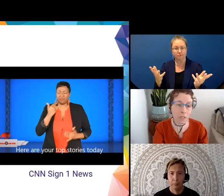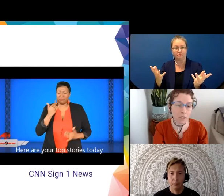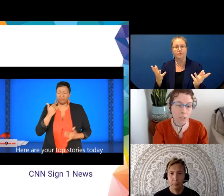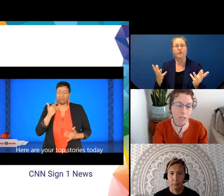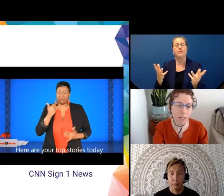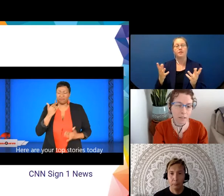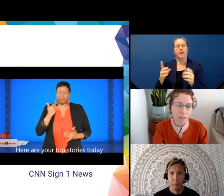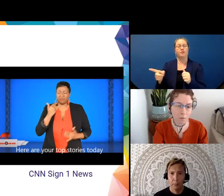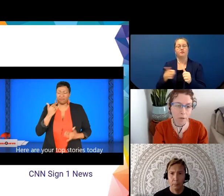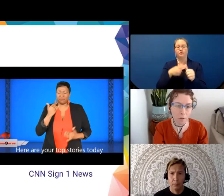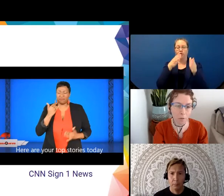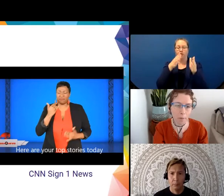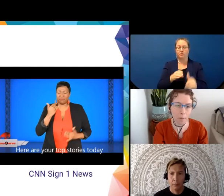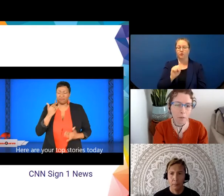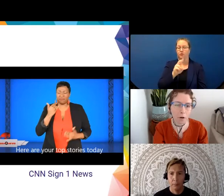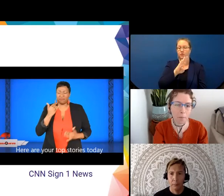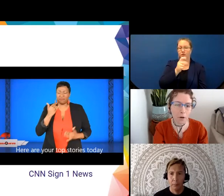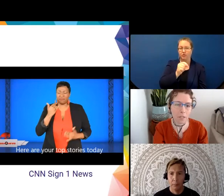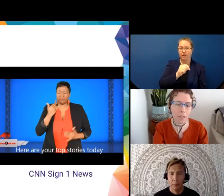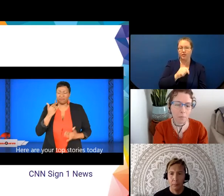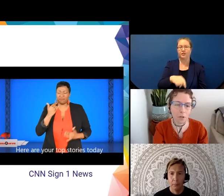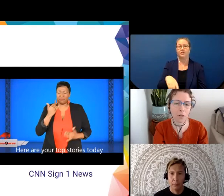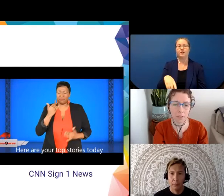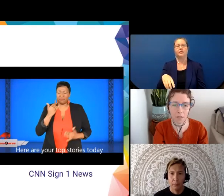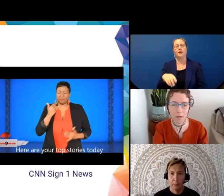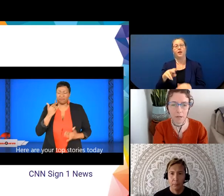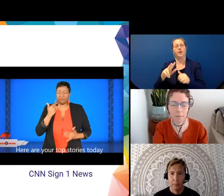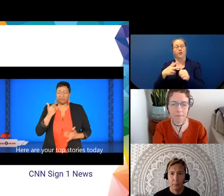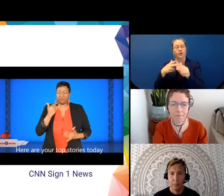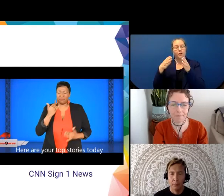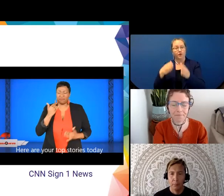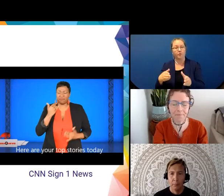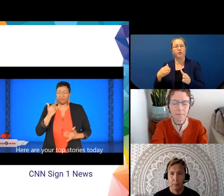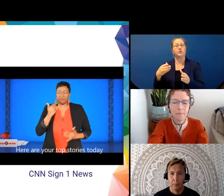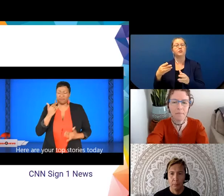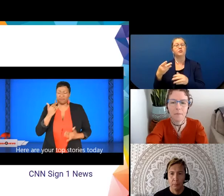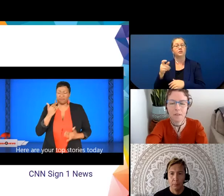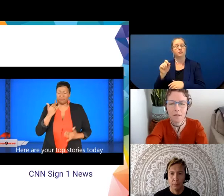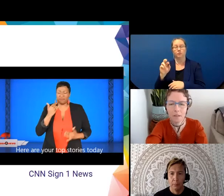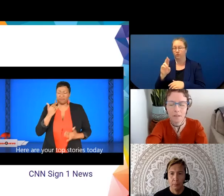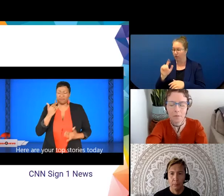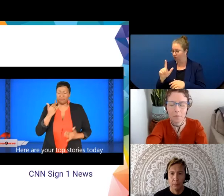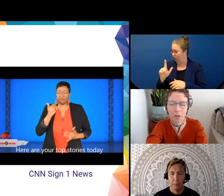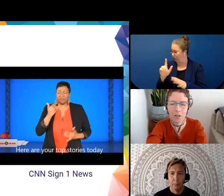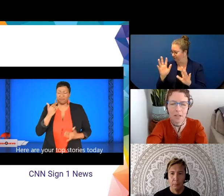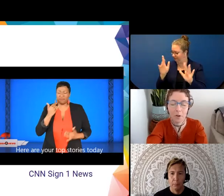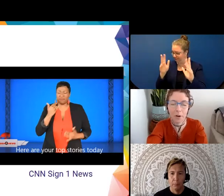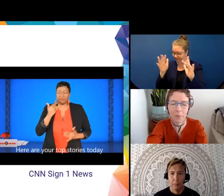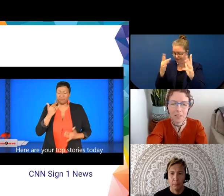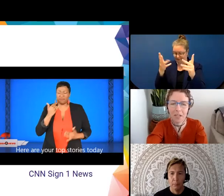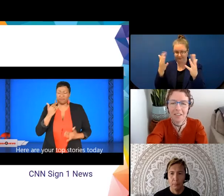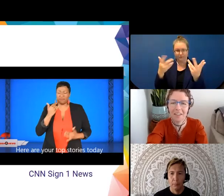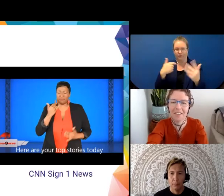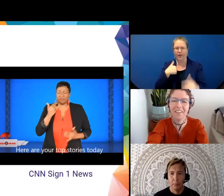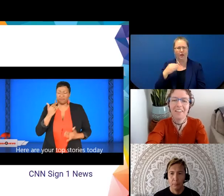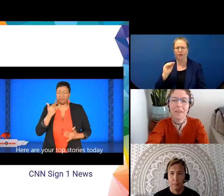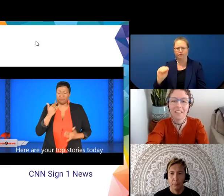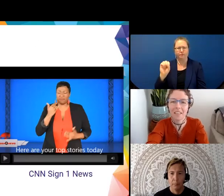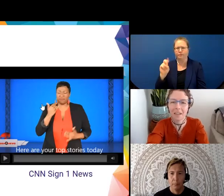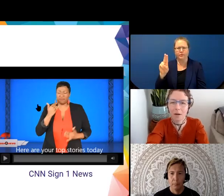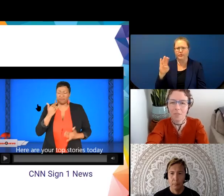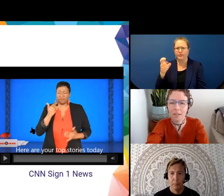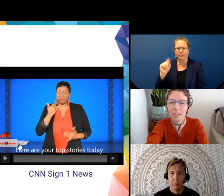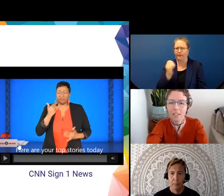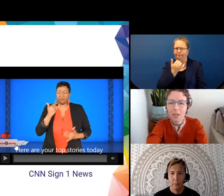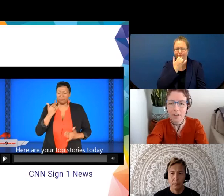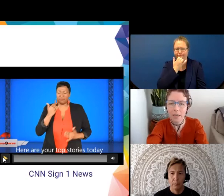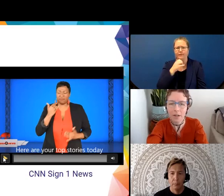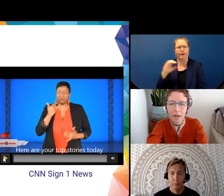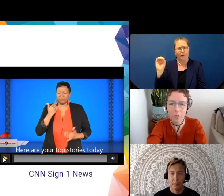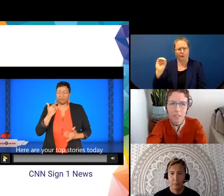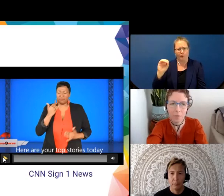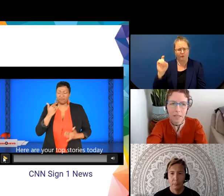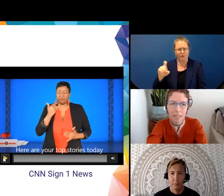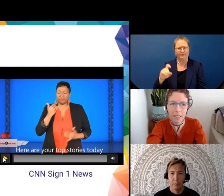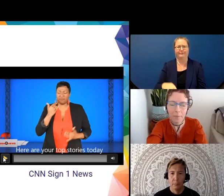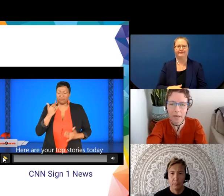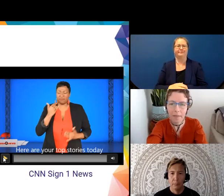the verb INFORM and third person plural object. So here I’m going to play this clip and